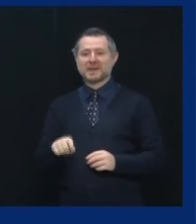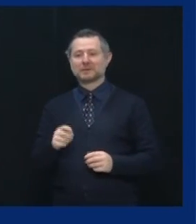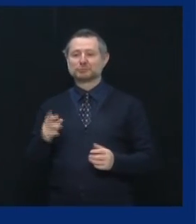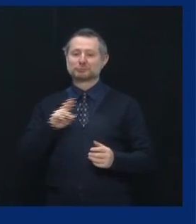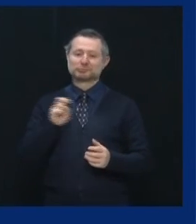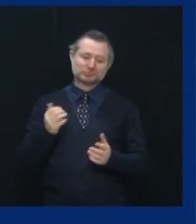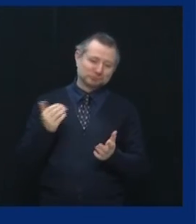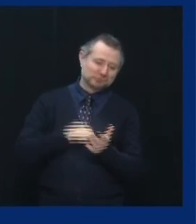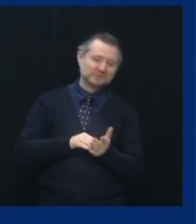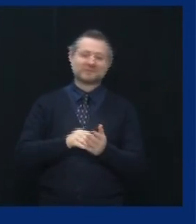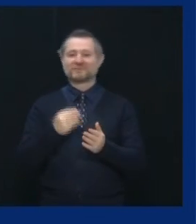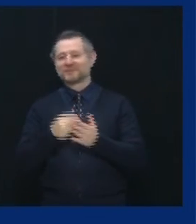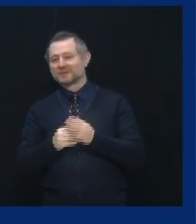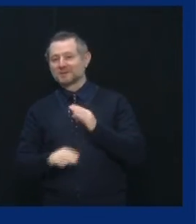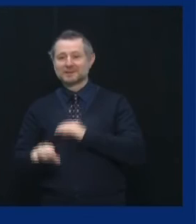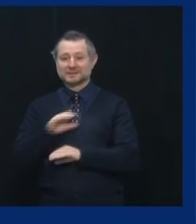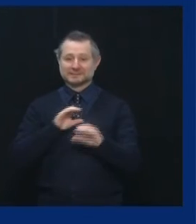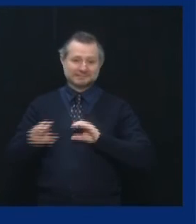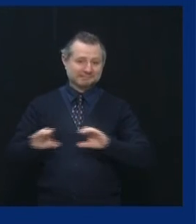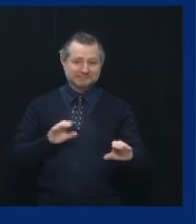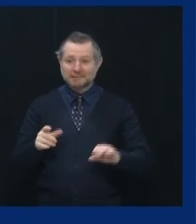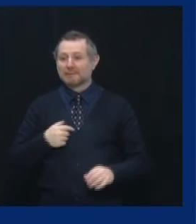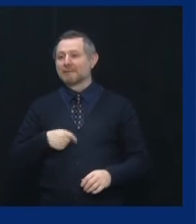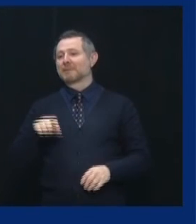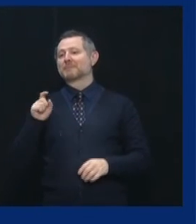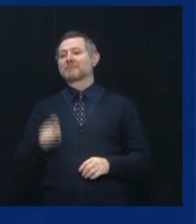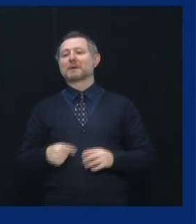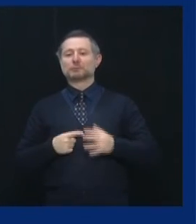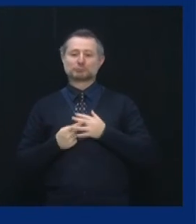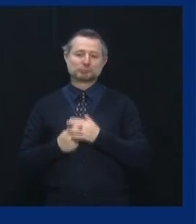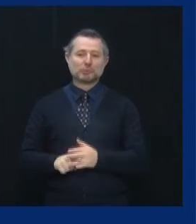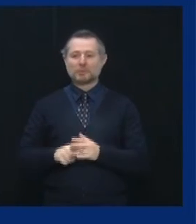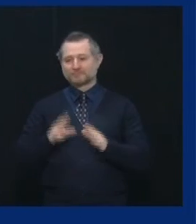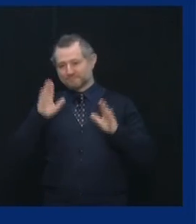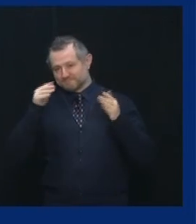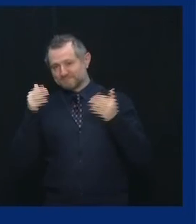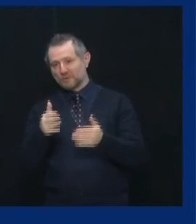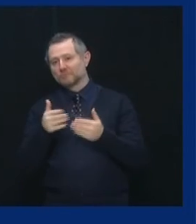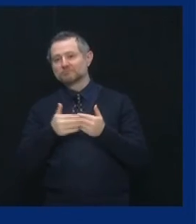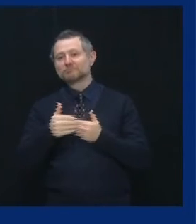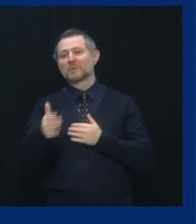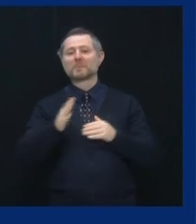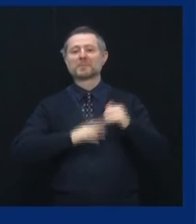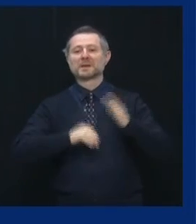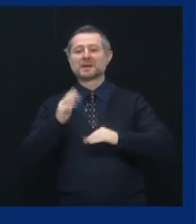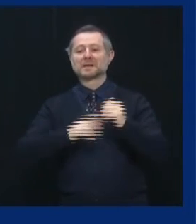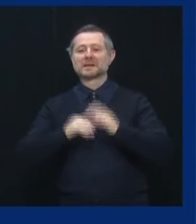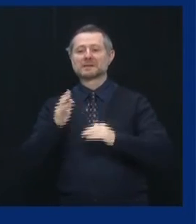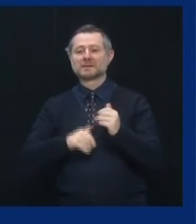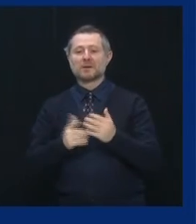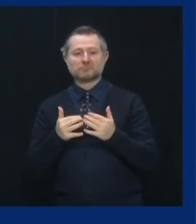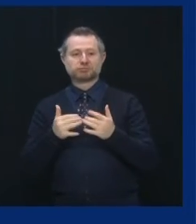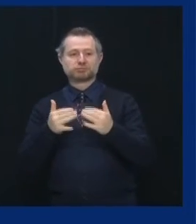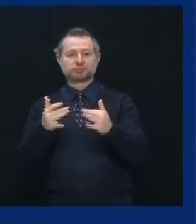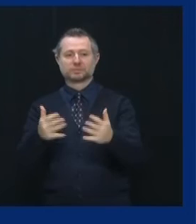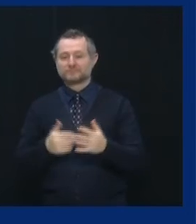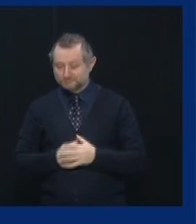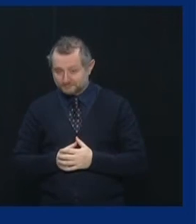BECAUSE THEY HAVE BEEN DEFINITE DEVASTATED.